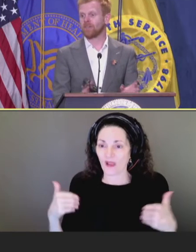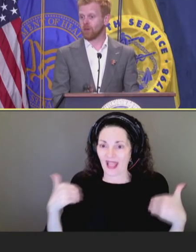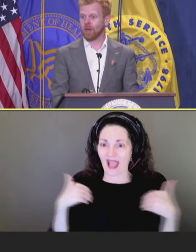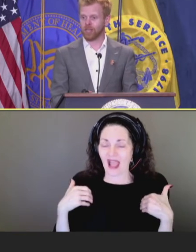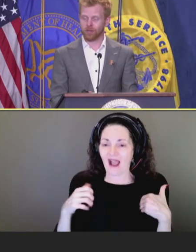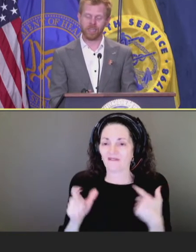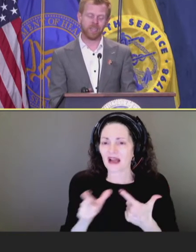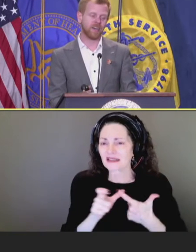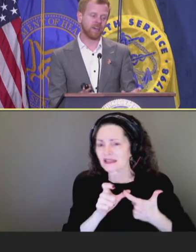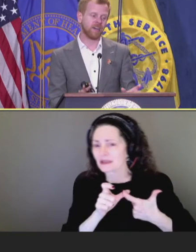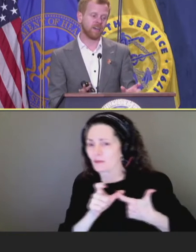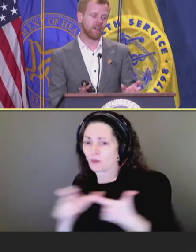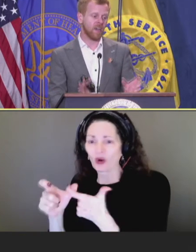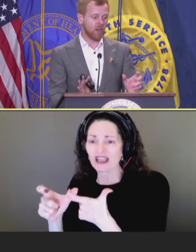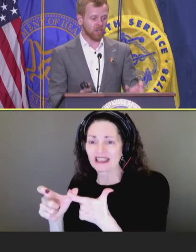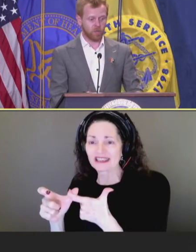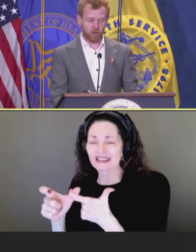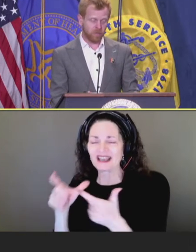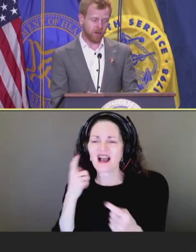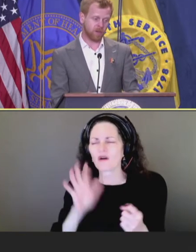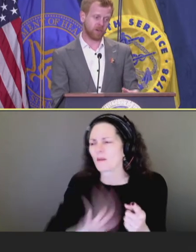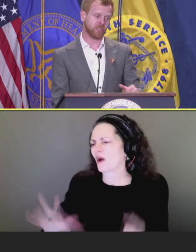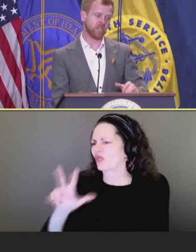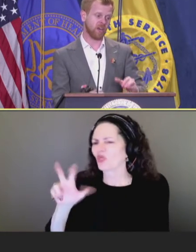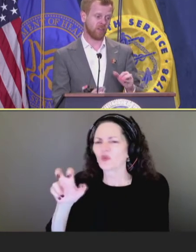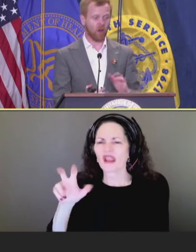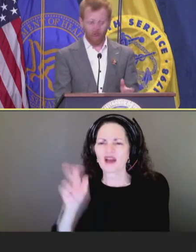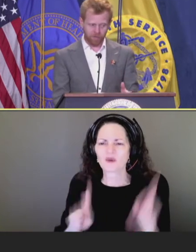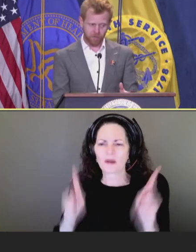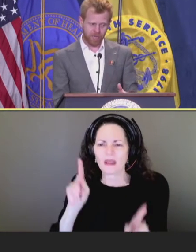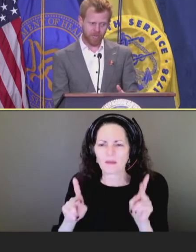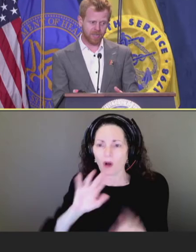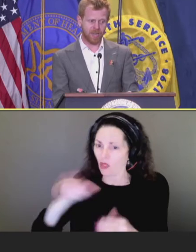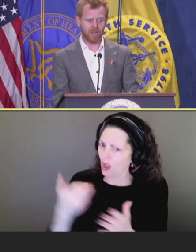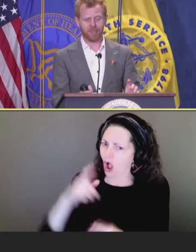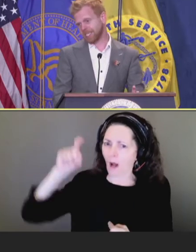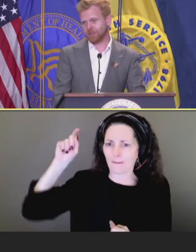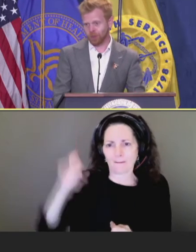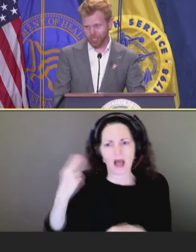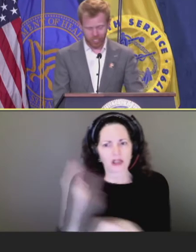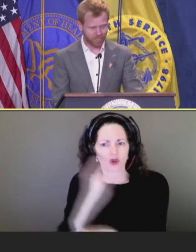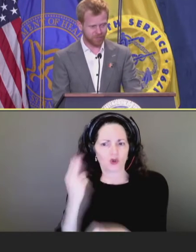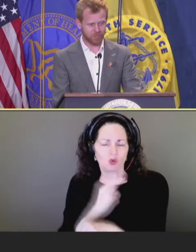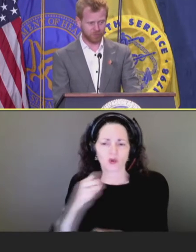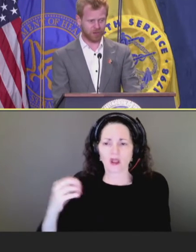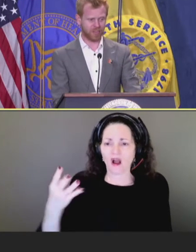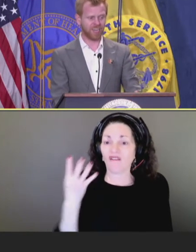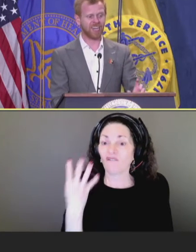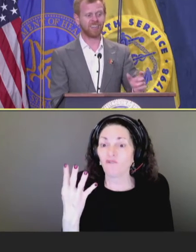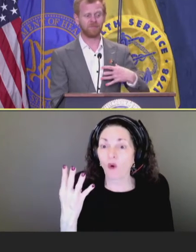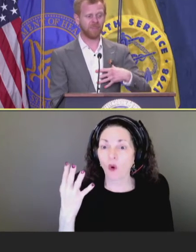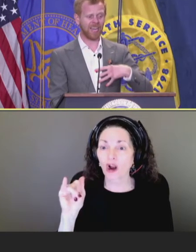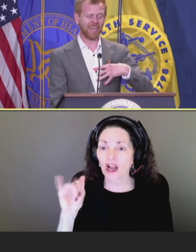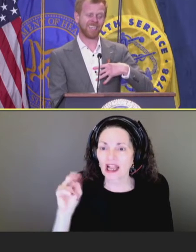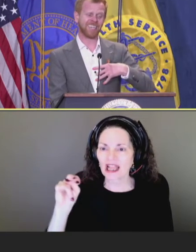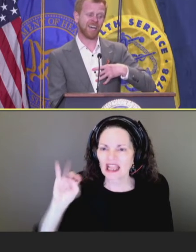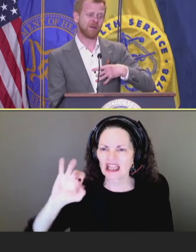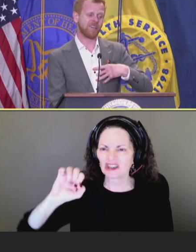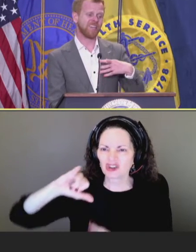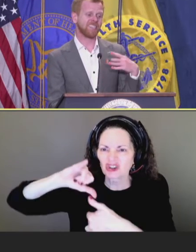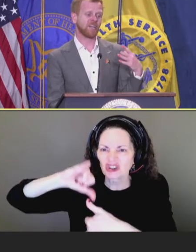few hundred community members. They all have to be in at least 4-inch heels to run, and it is a